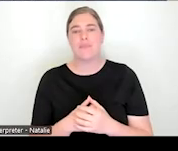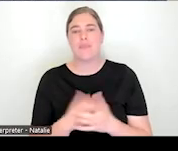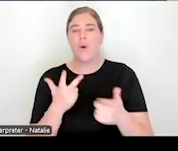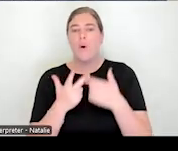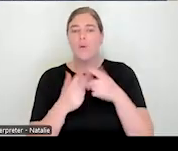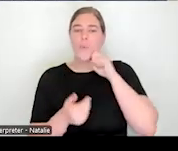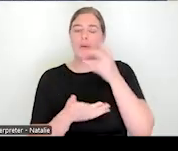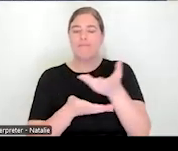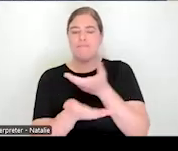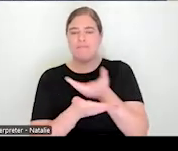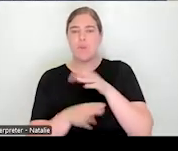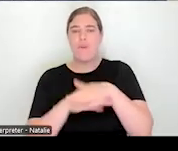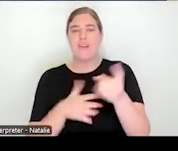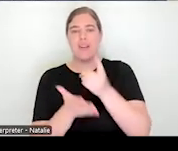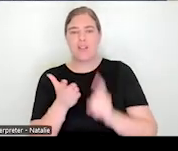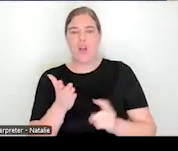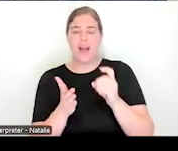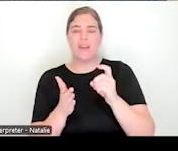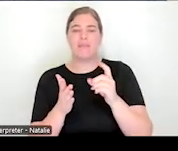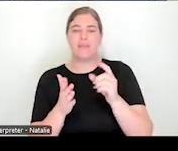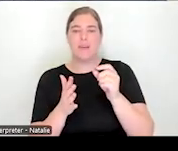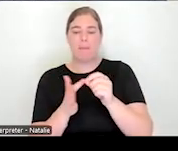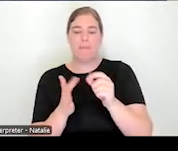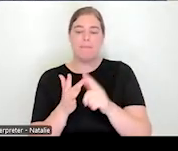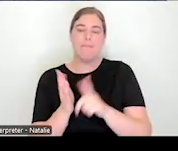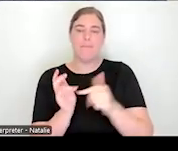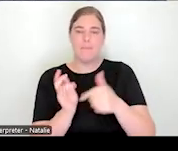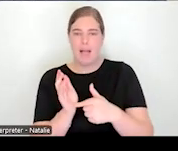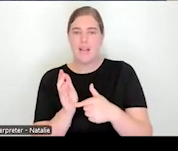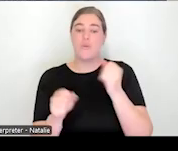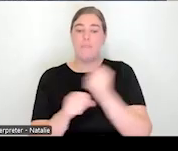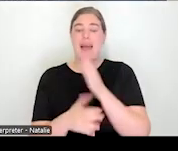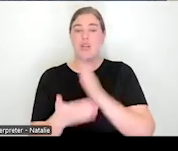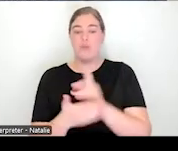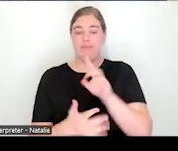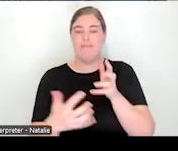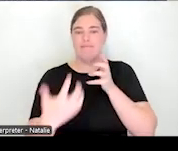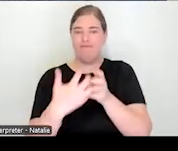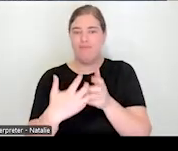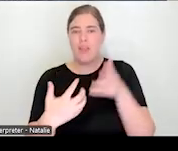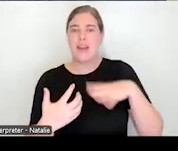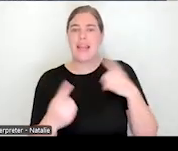the pilot as mentioned earlier to make sure it meets the needs of the people who will use it,